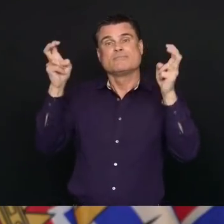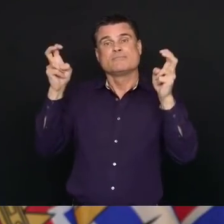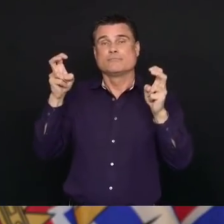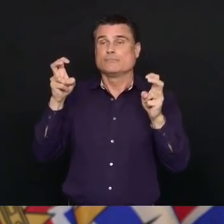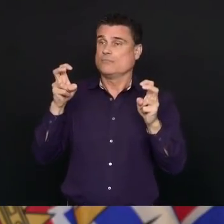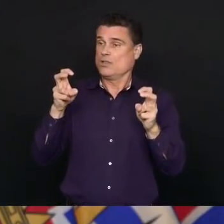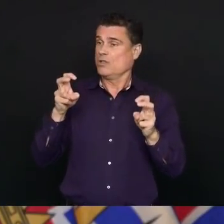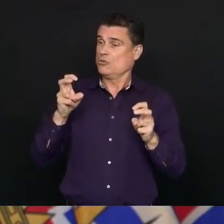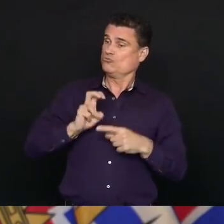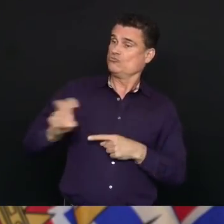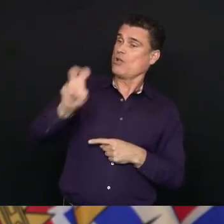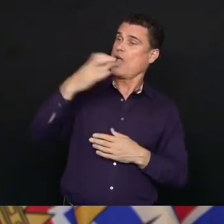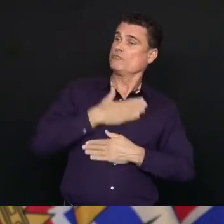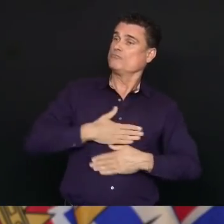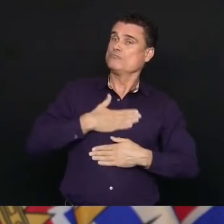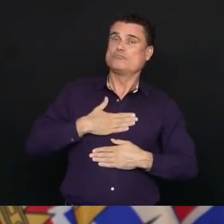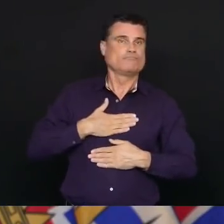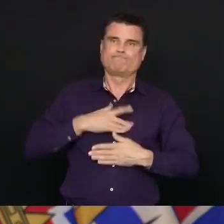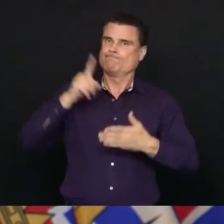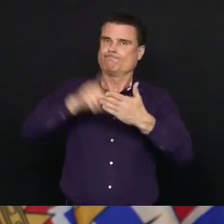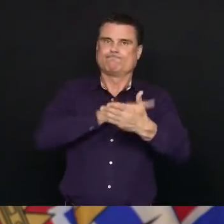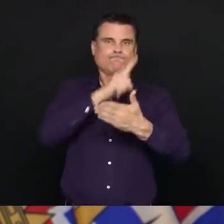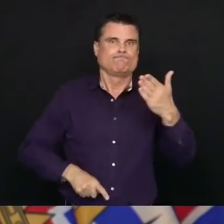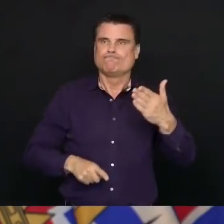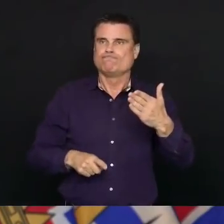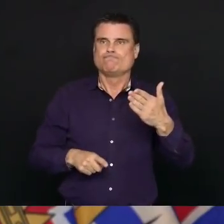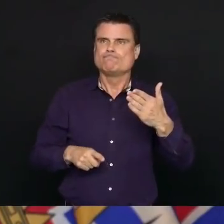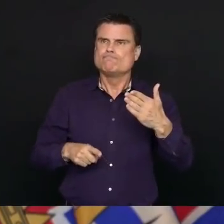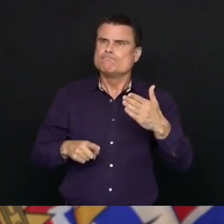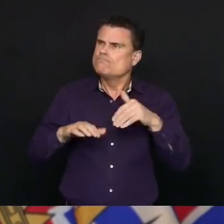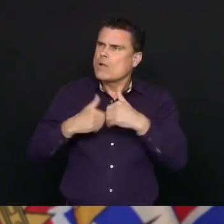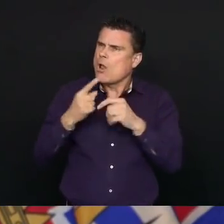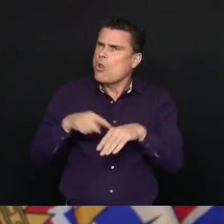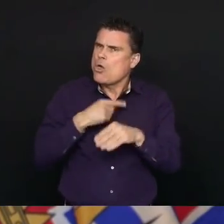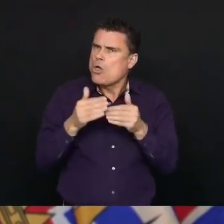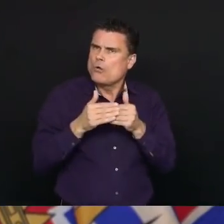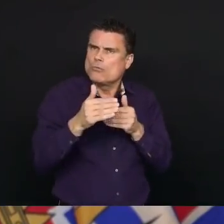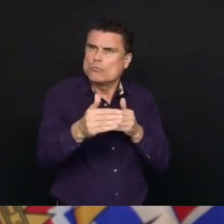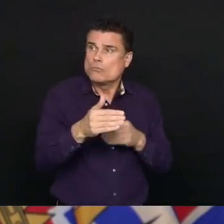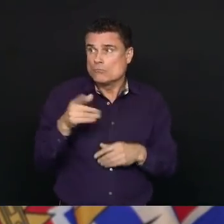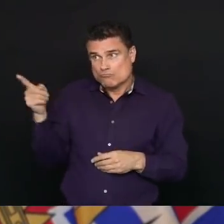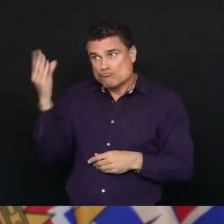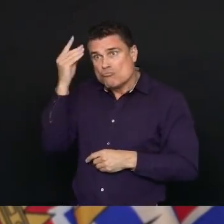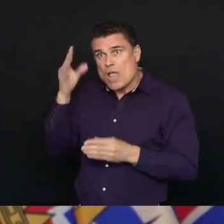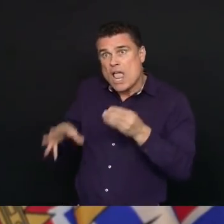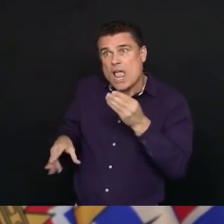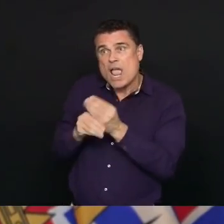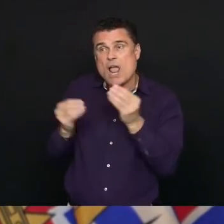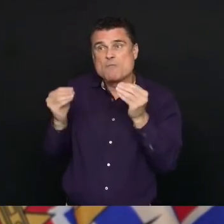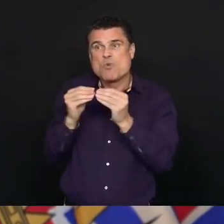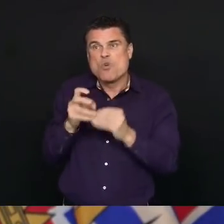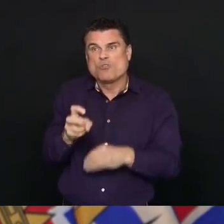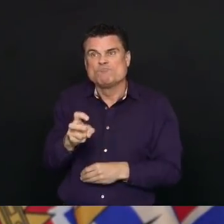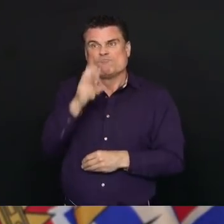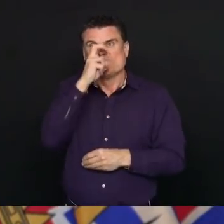official travel heading into the long weekend and also looking into the future. Any plans in place for any increase of enforcement rather through